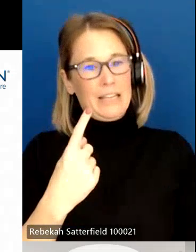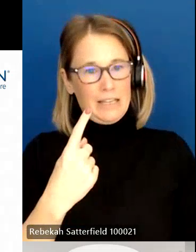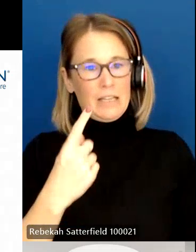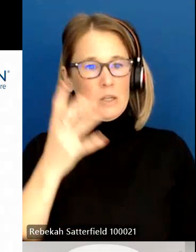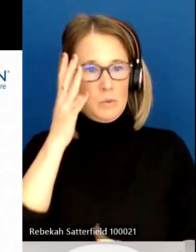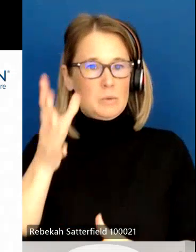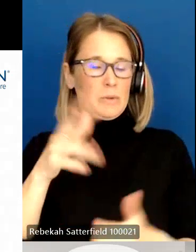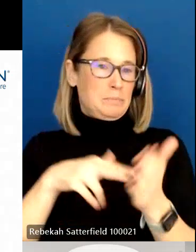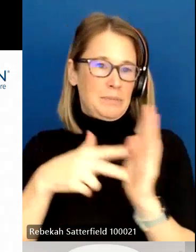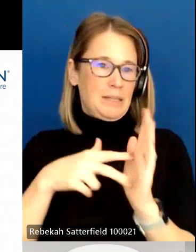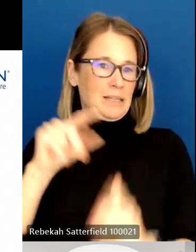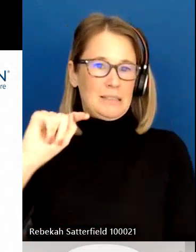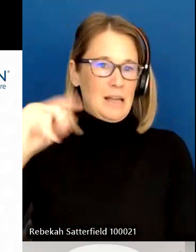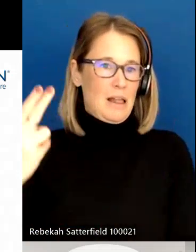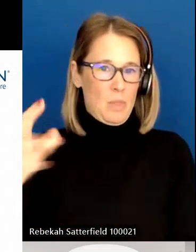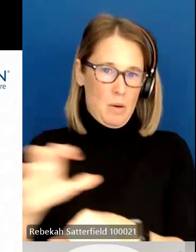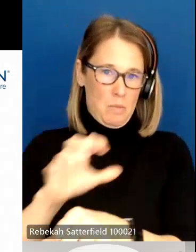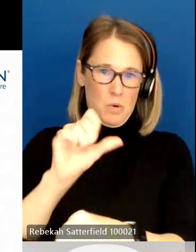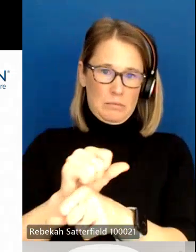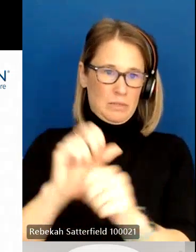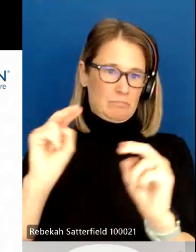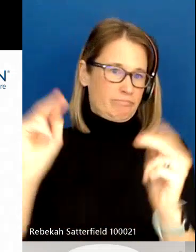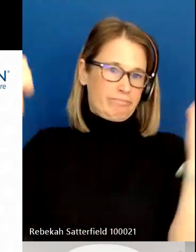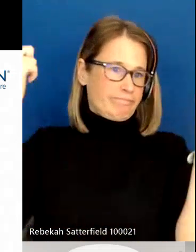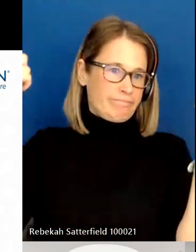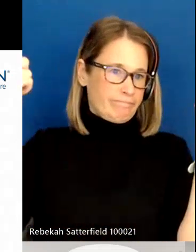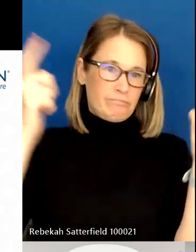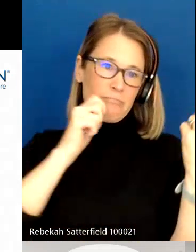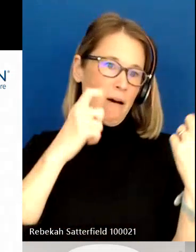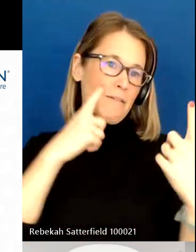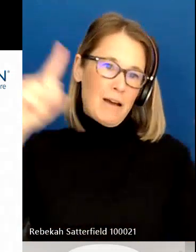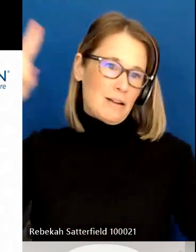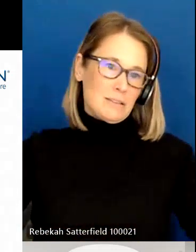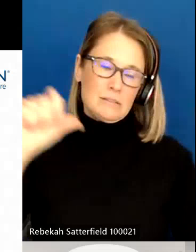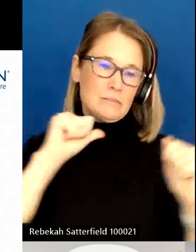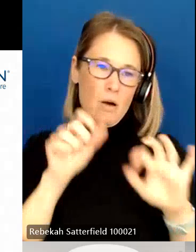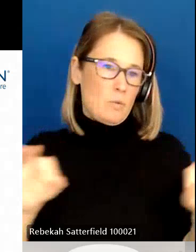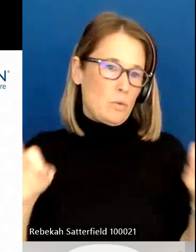tele Health appointment uh ineffective and and not meaningful access next slide